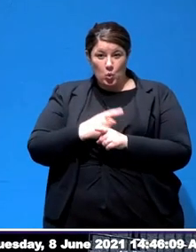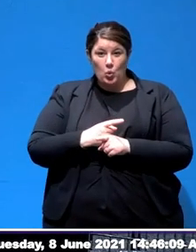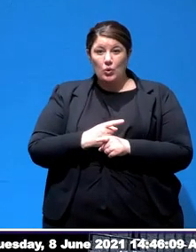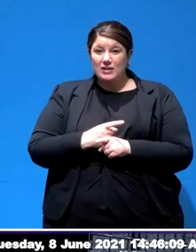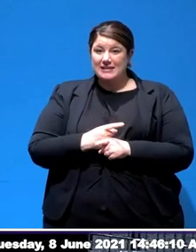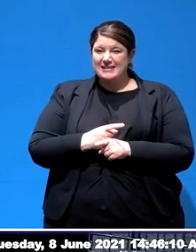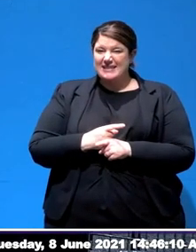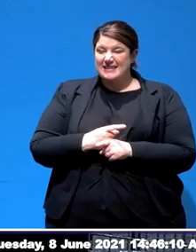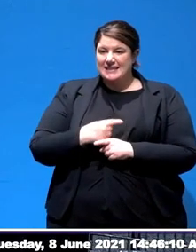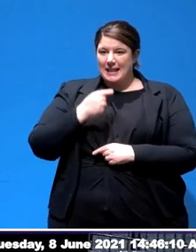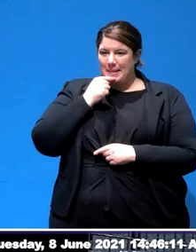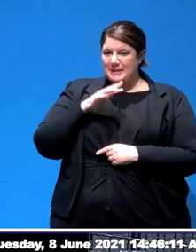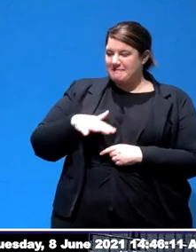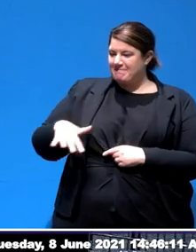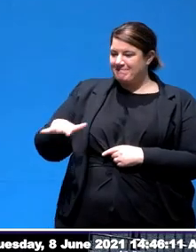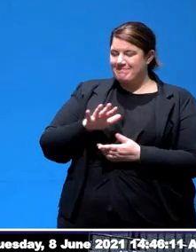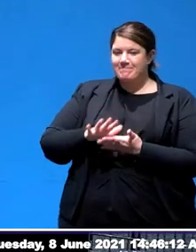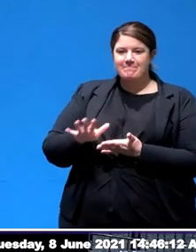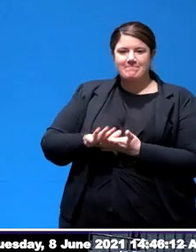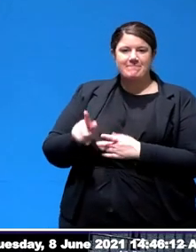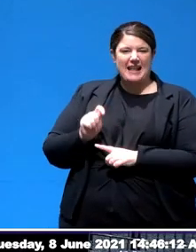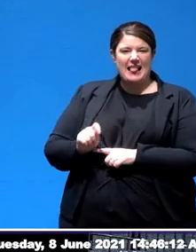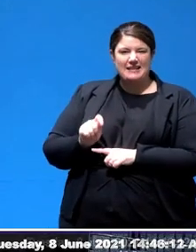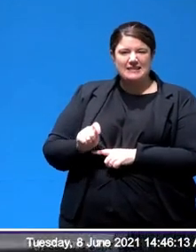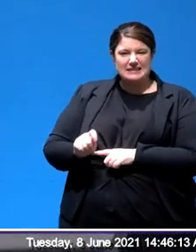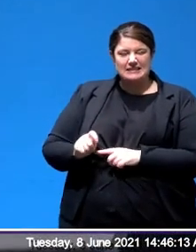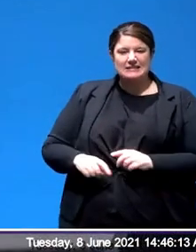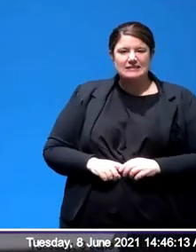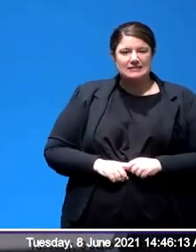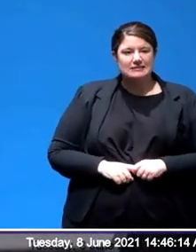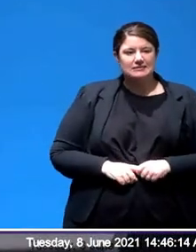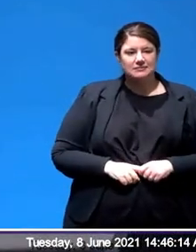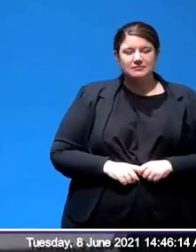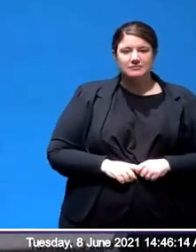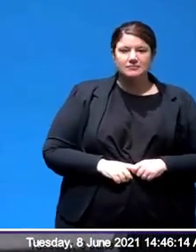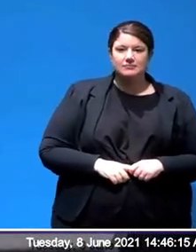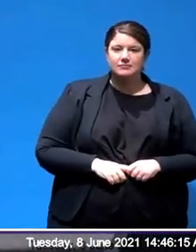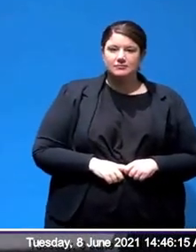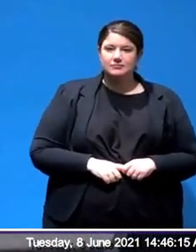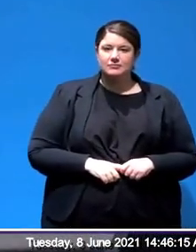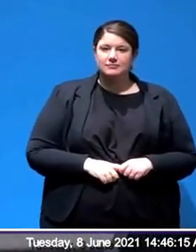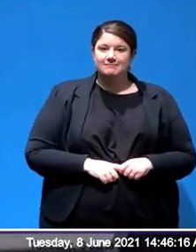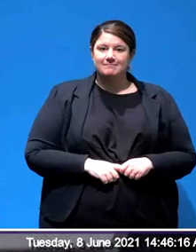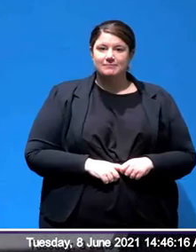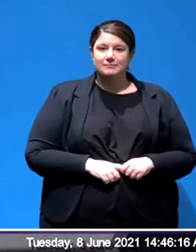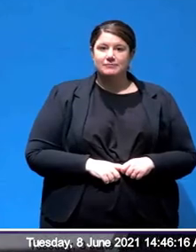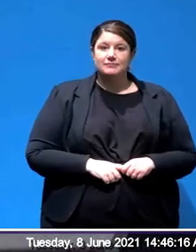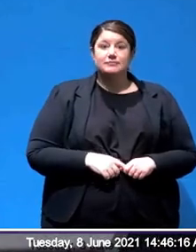an air of neglect? Well, yes, it wasn't nice hearing what Karen had to say this